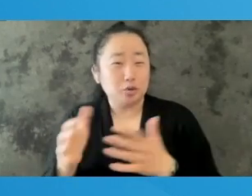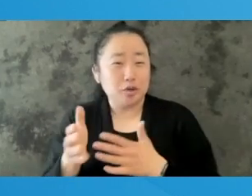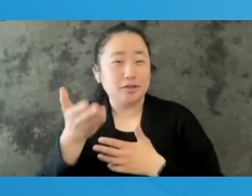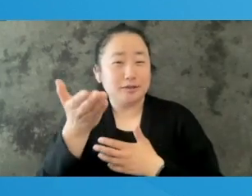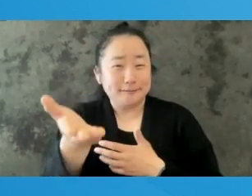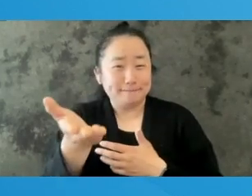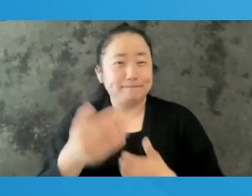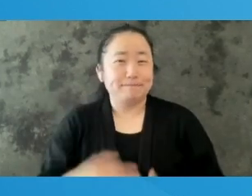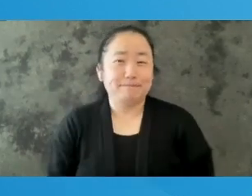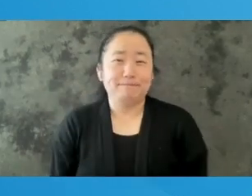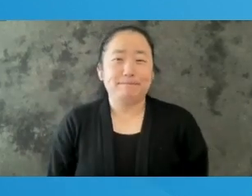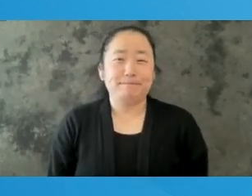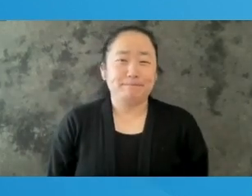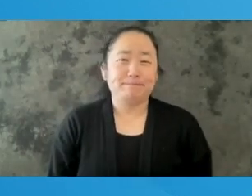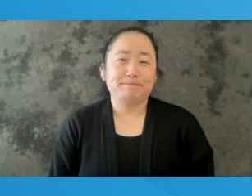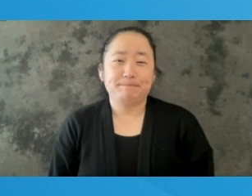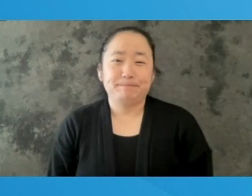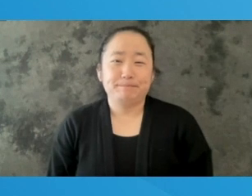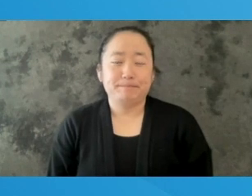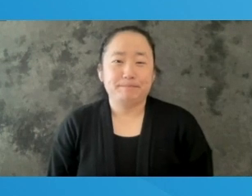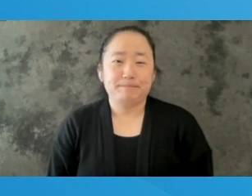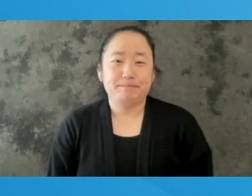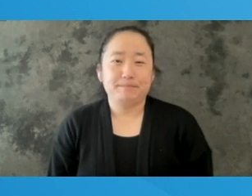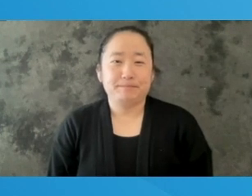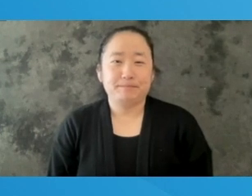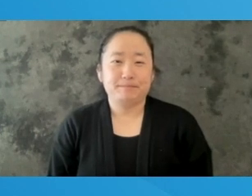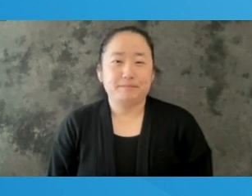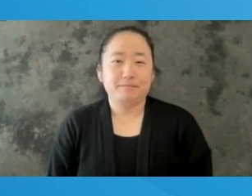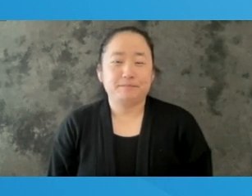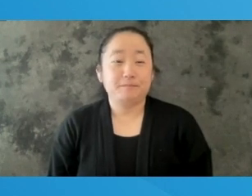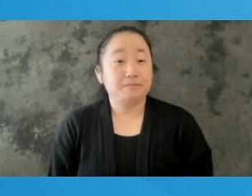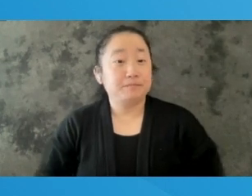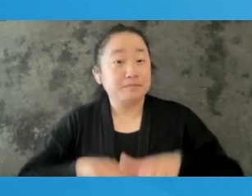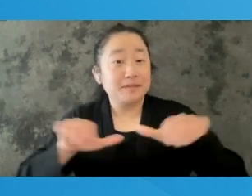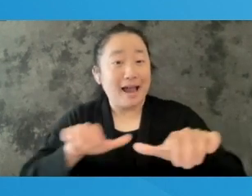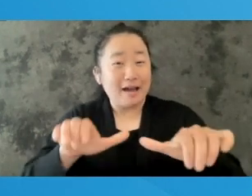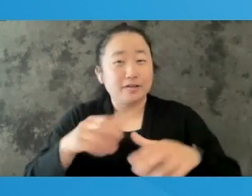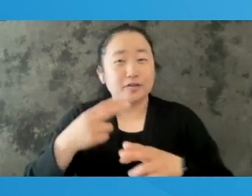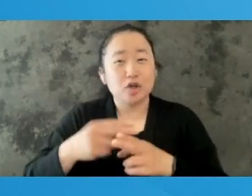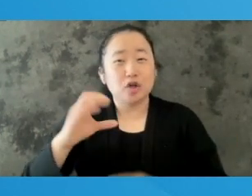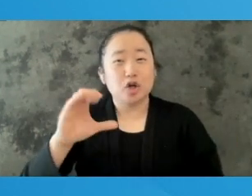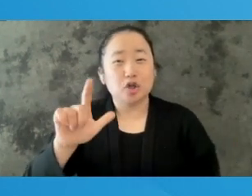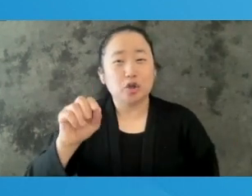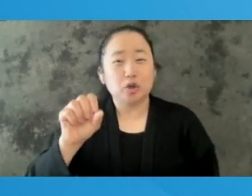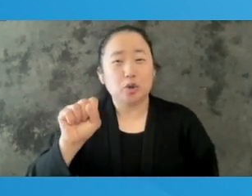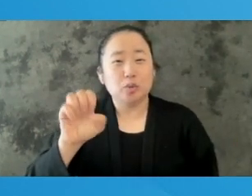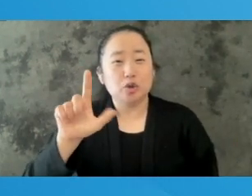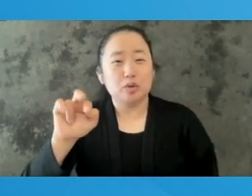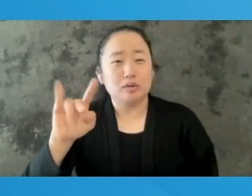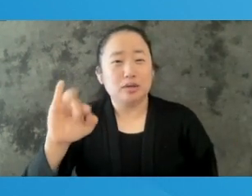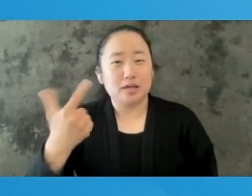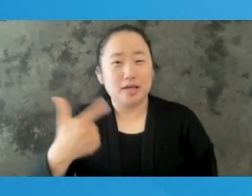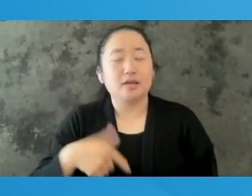So, for our close looking today, we are going to use a routine called zoom in and zoom out.